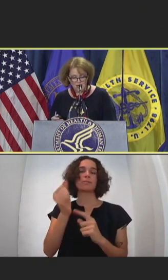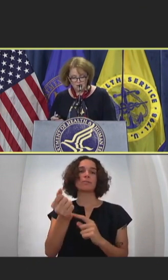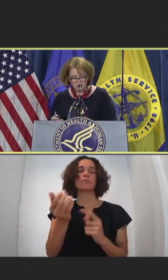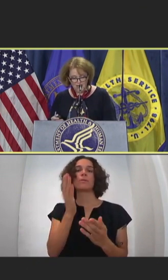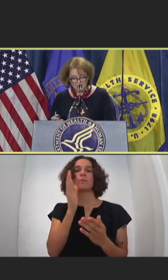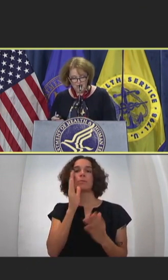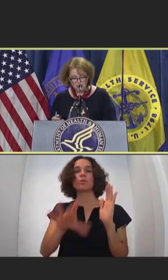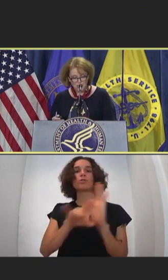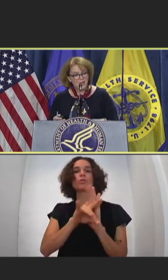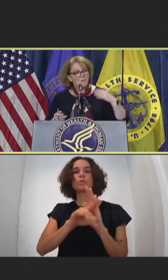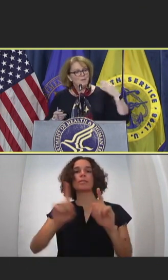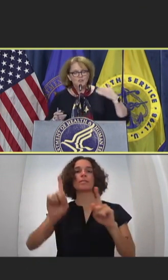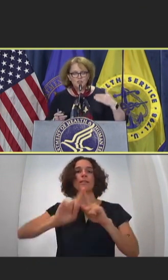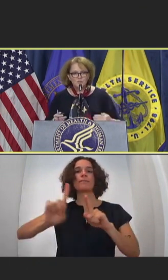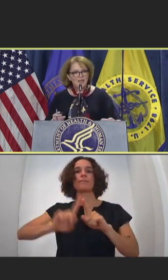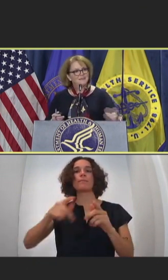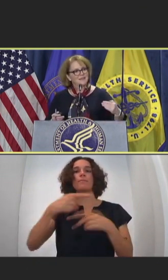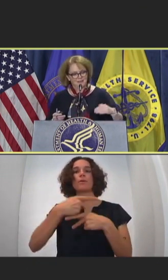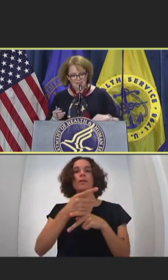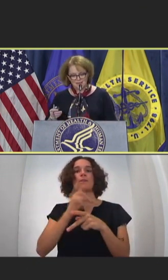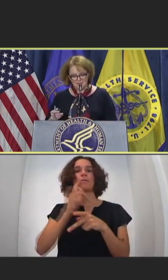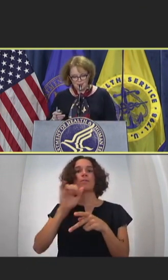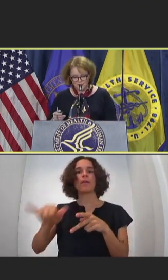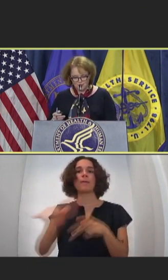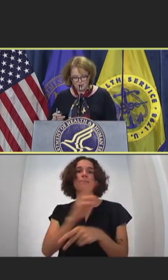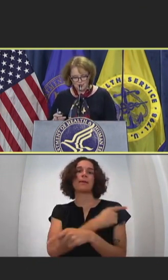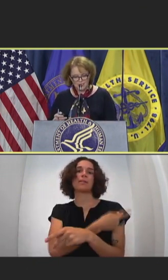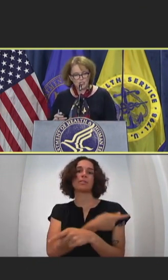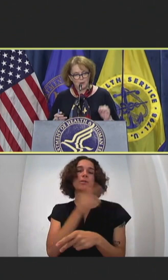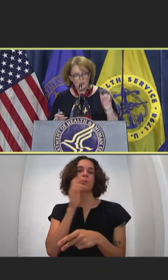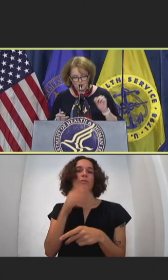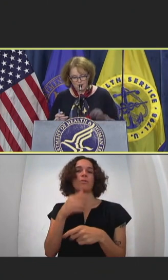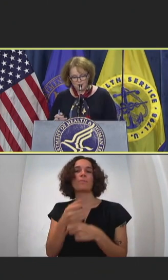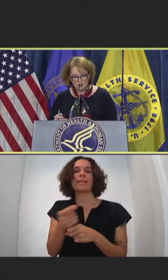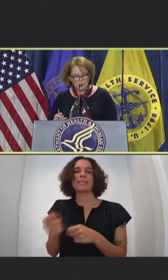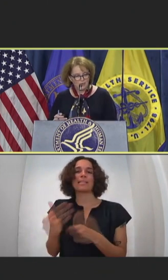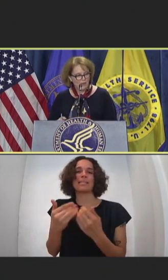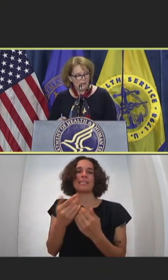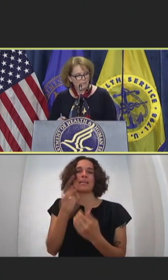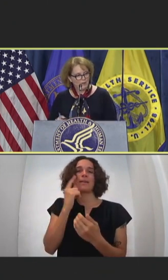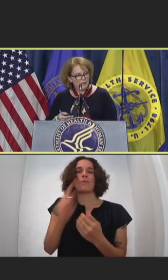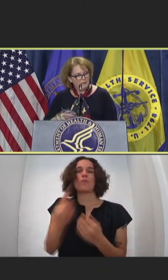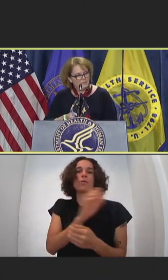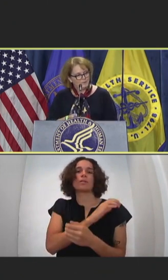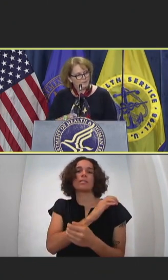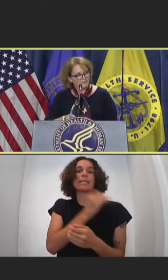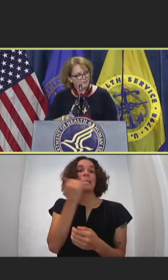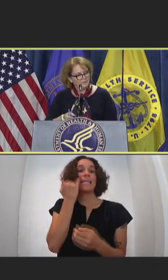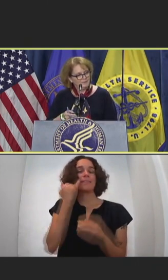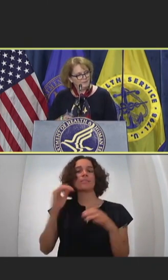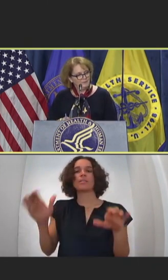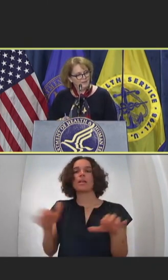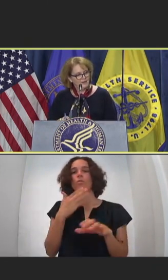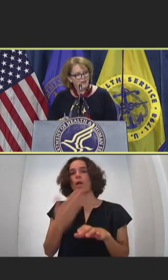for that patient. But it just makes things easier for the clinician if it's done well.